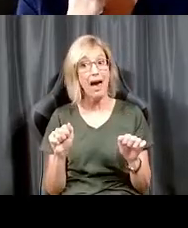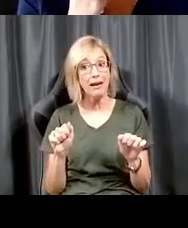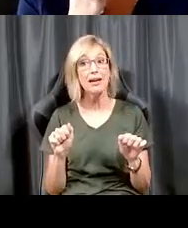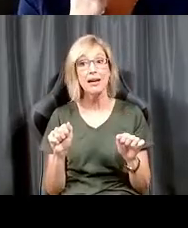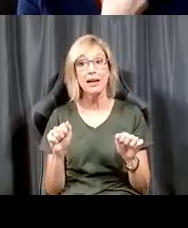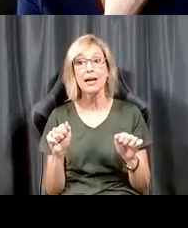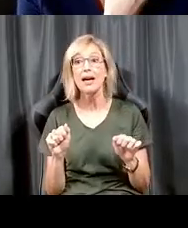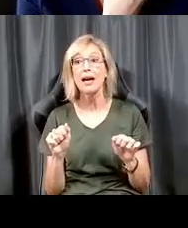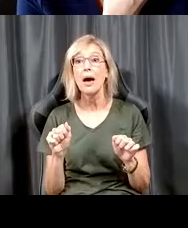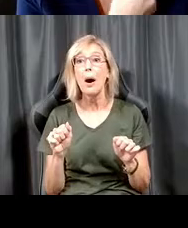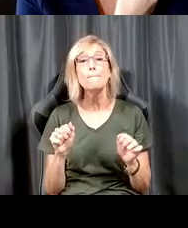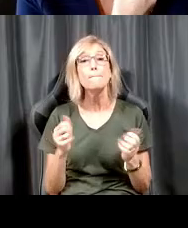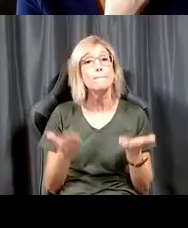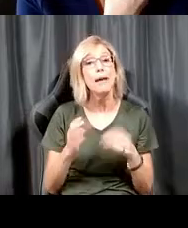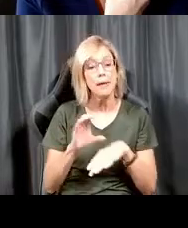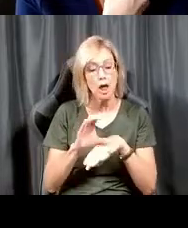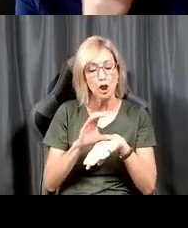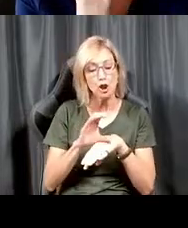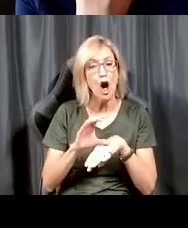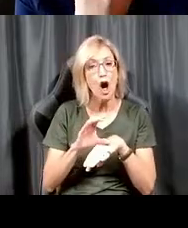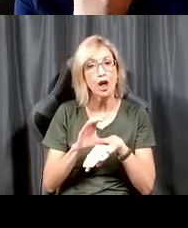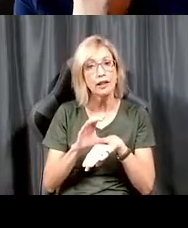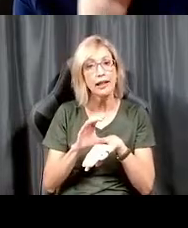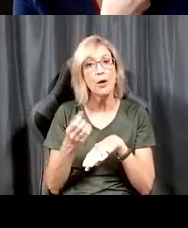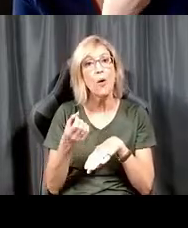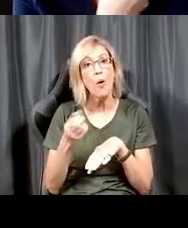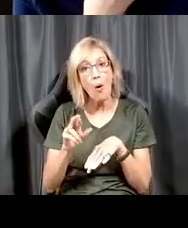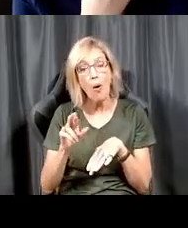chocolate syrup or peanut butter and sticking it on the